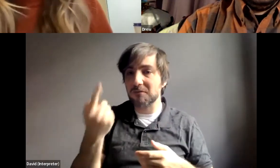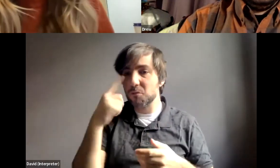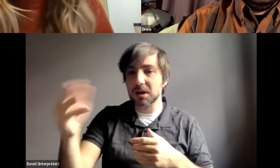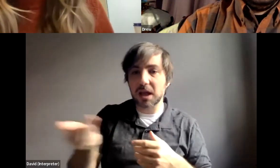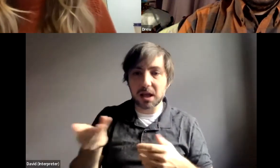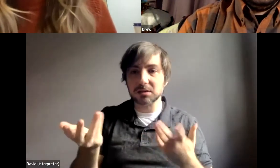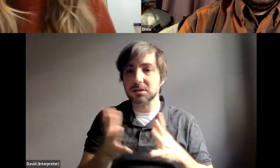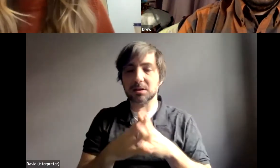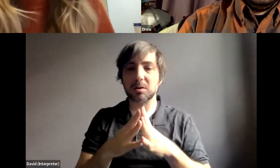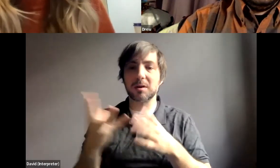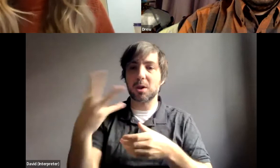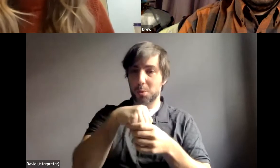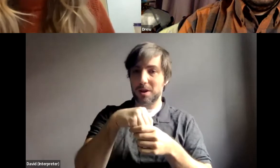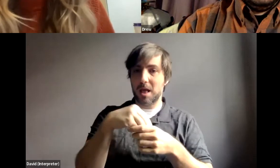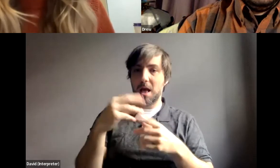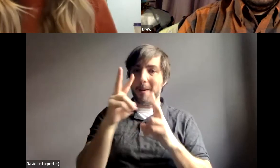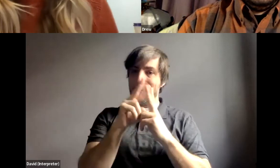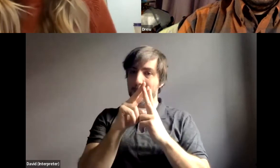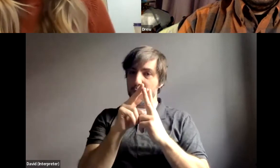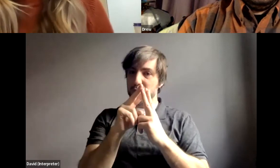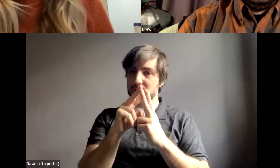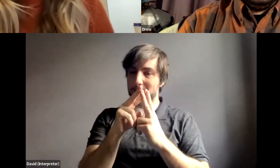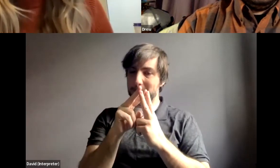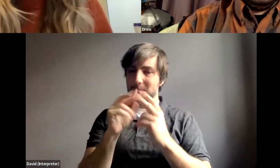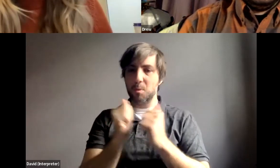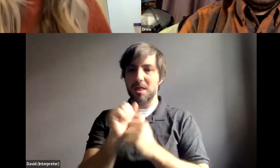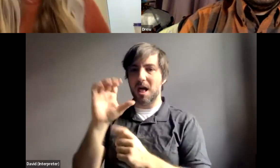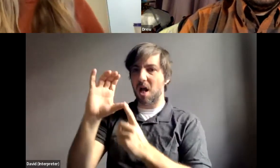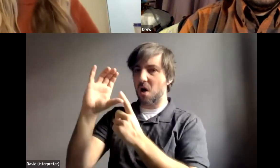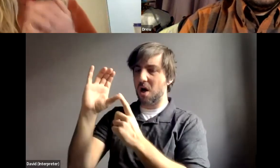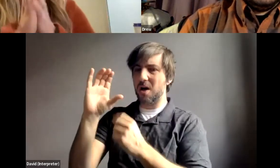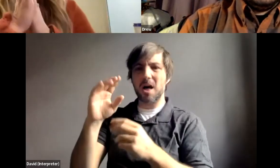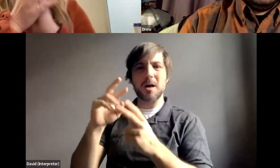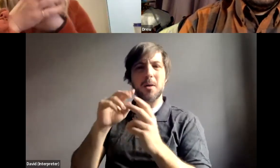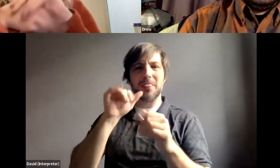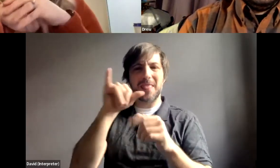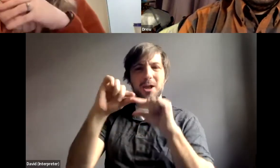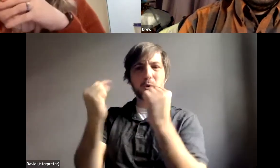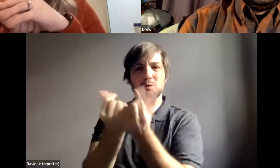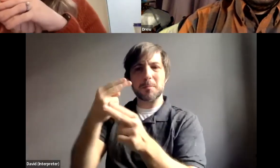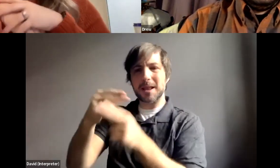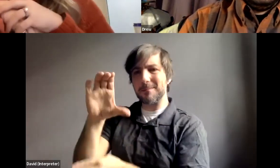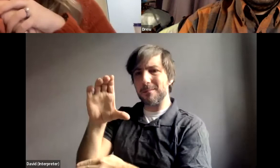with an organization called culture city. Culture city is a group that